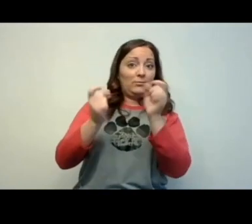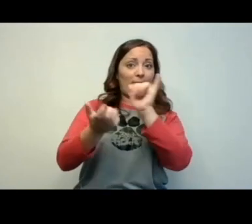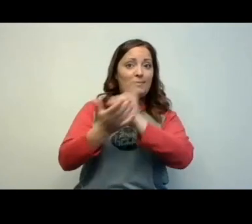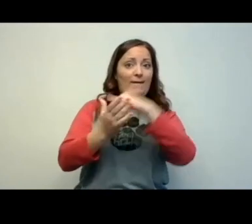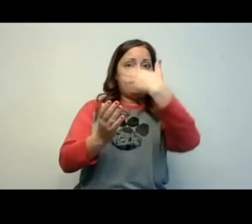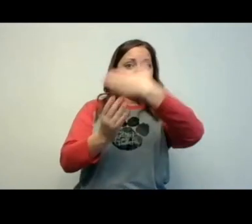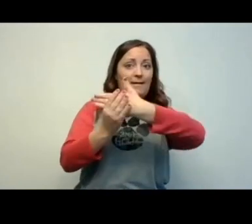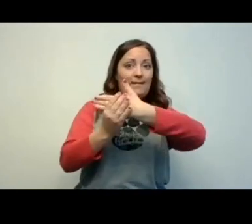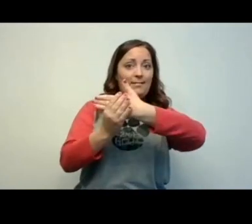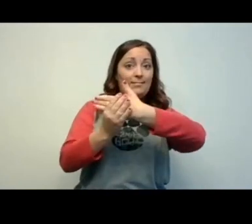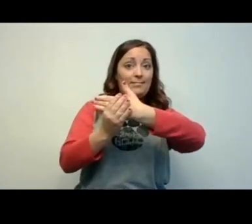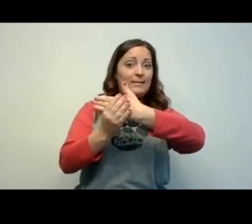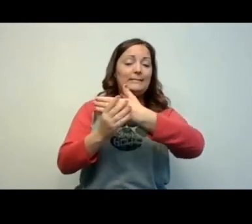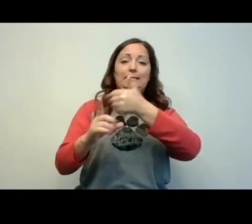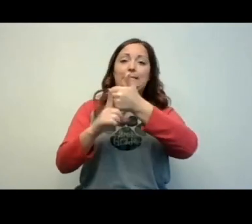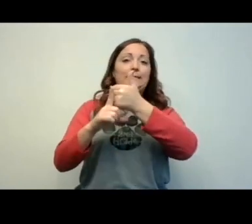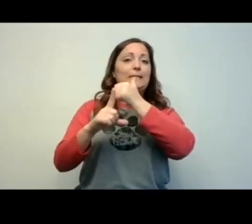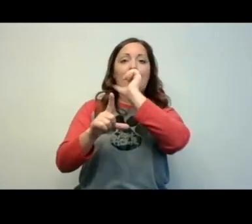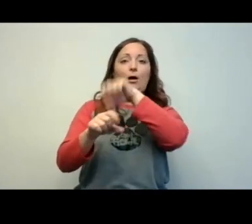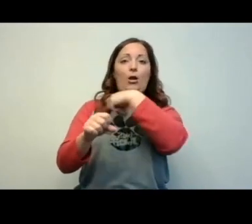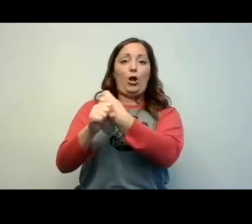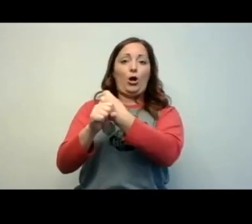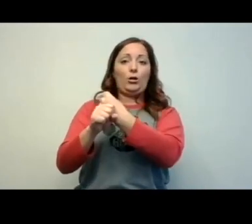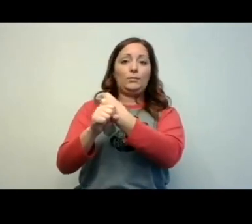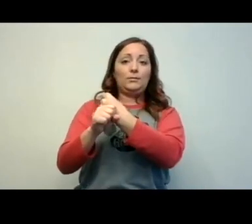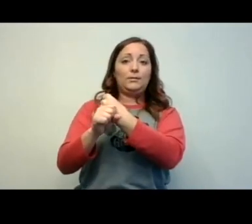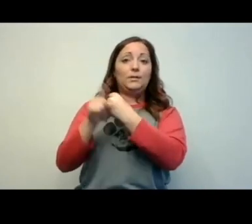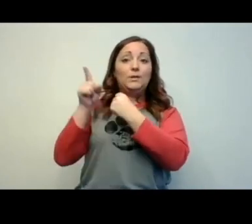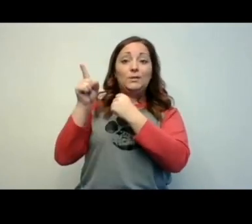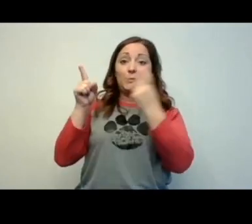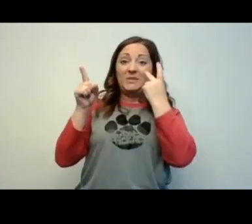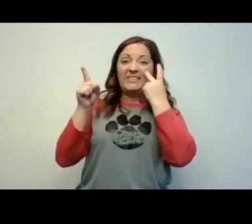and anyone can modify those files.